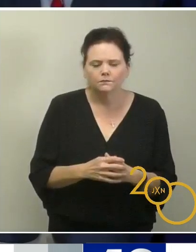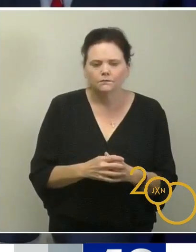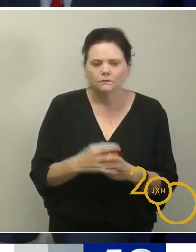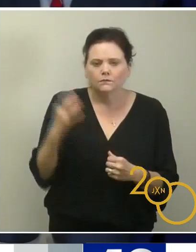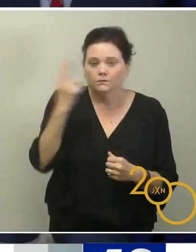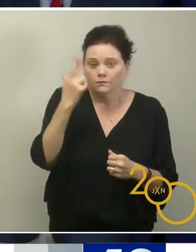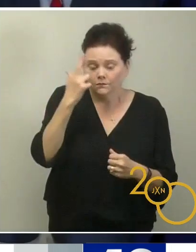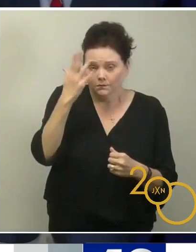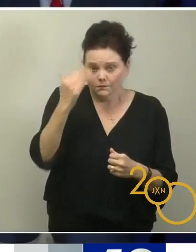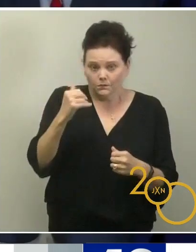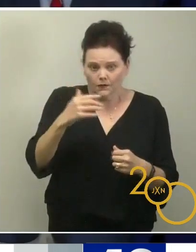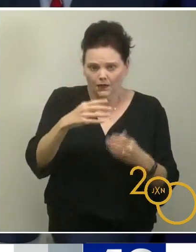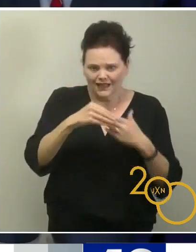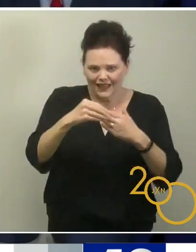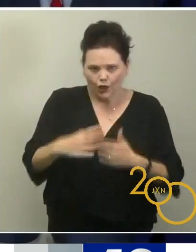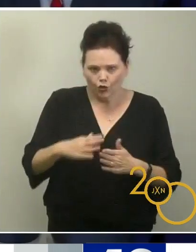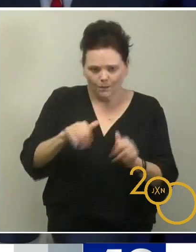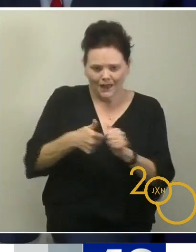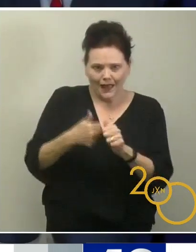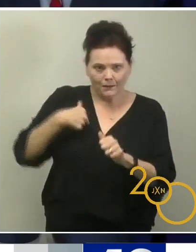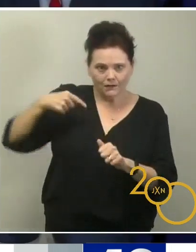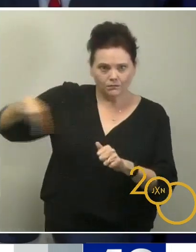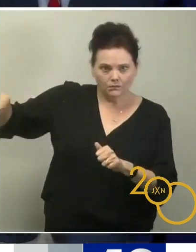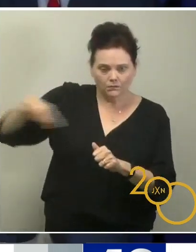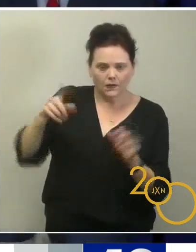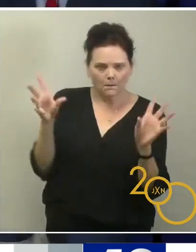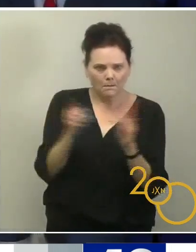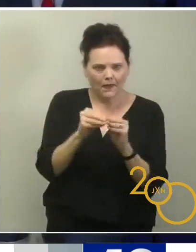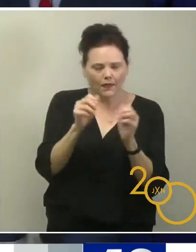I KNOW THAT THAT IS IMPORTANT. THAT WE ARE ABLE TO GET THAT